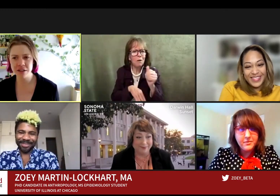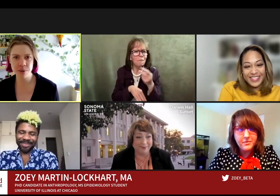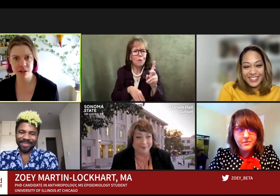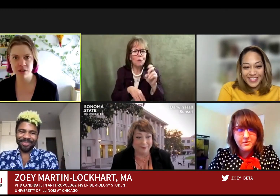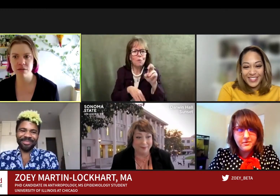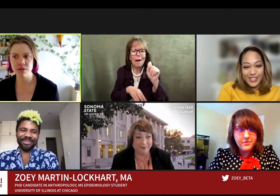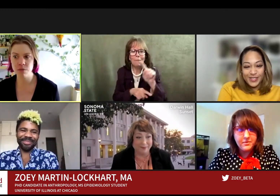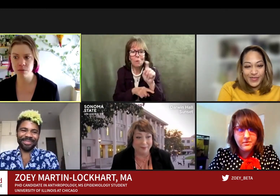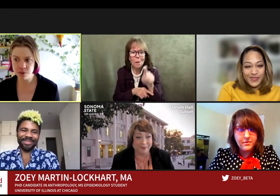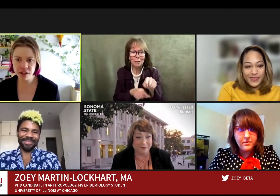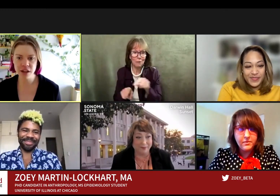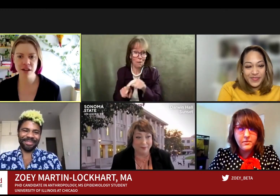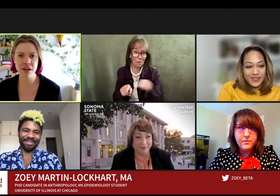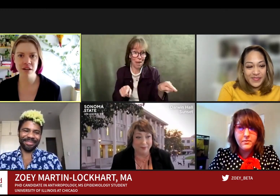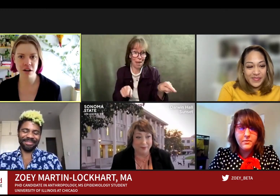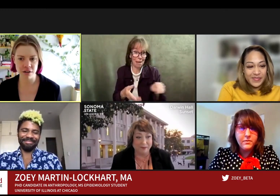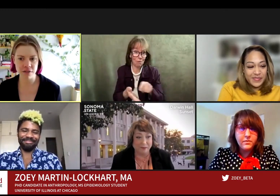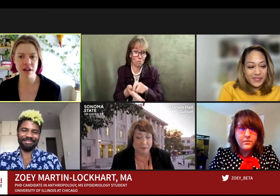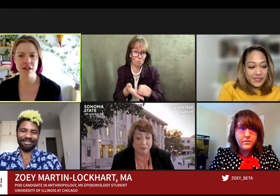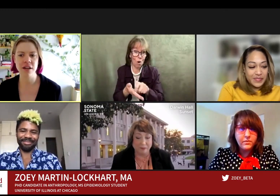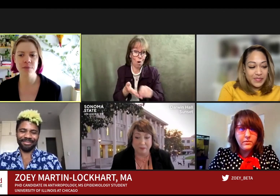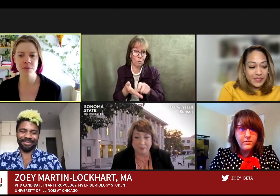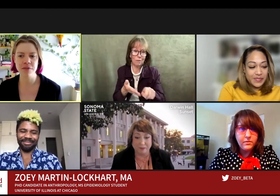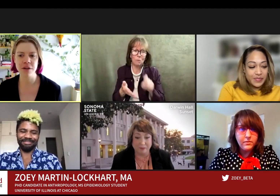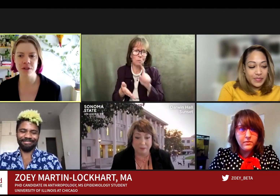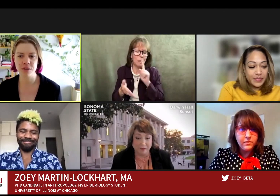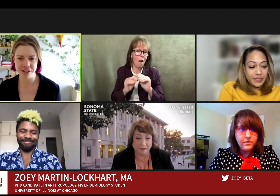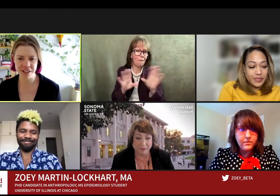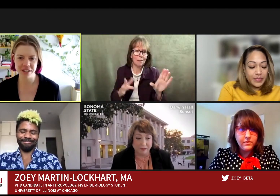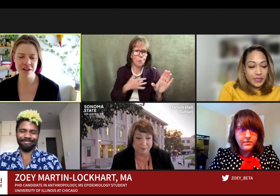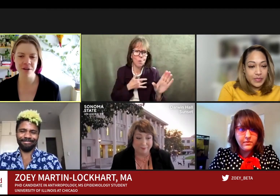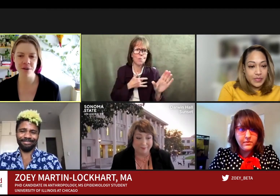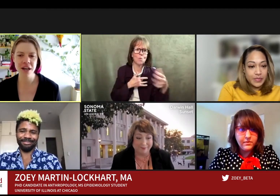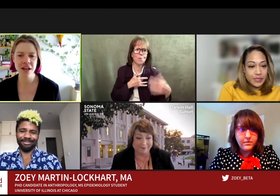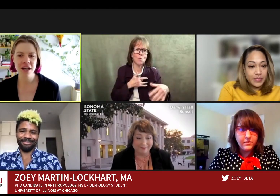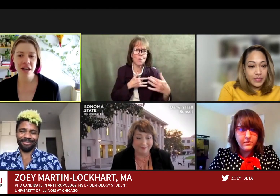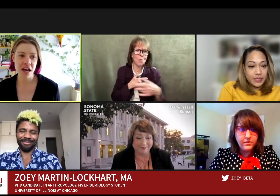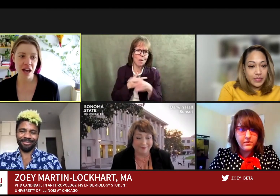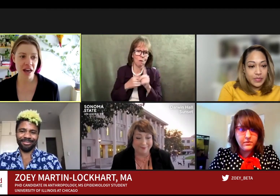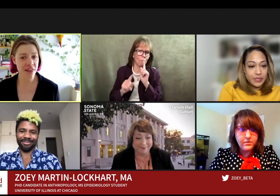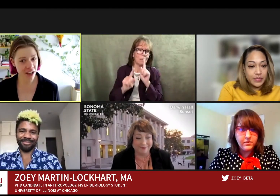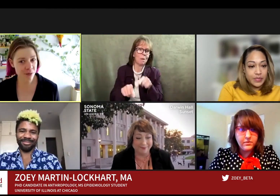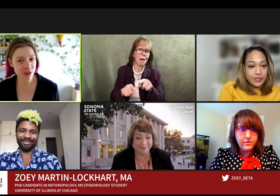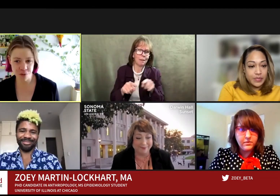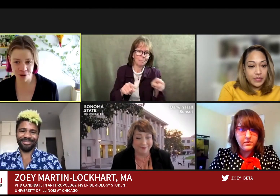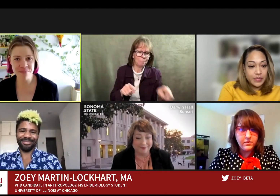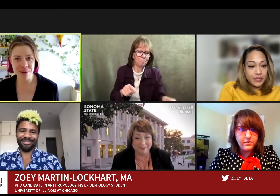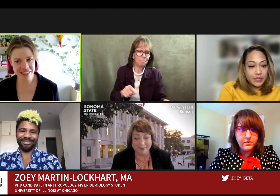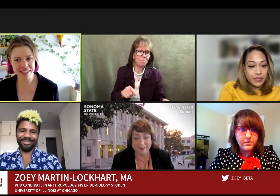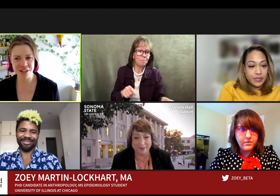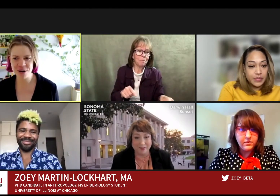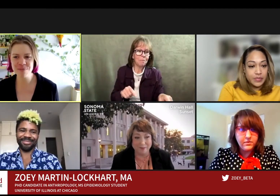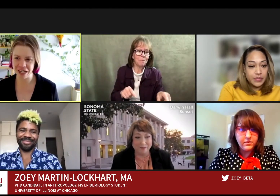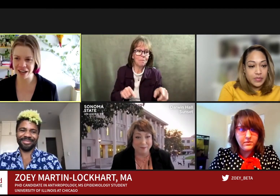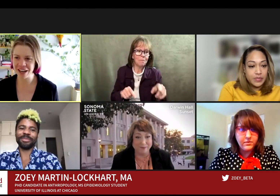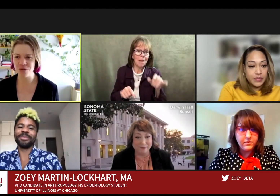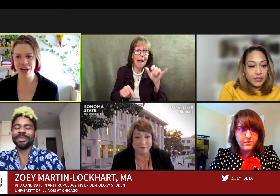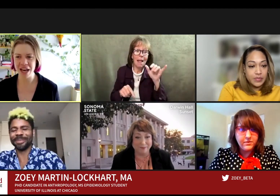the panelists had written really heartfelt and moving responses to. And then it was 40 minutes into our meeting, and